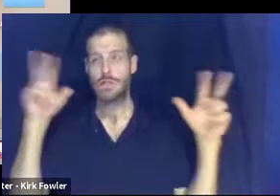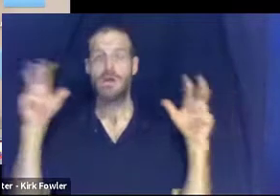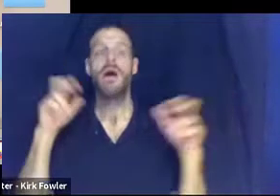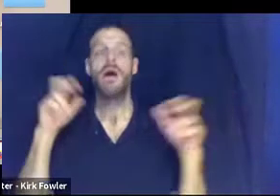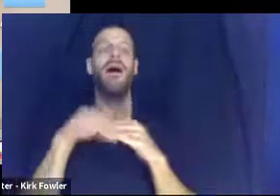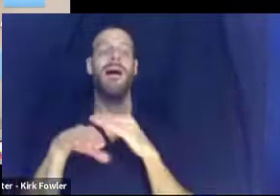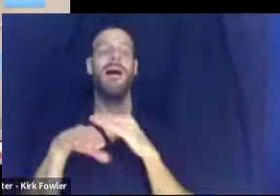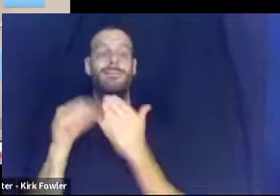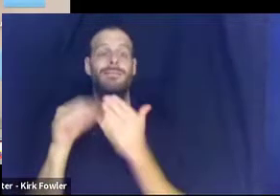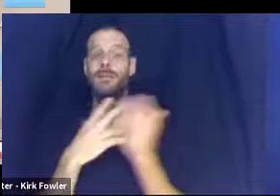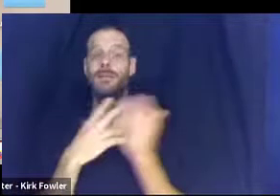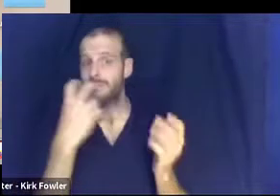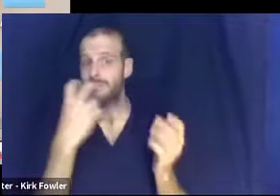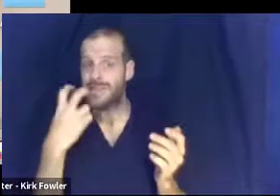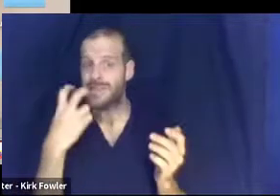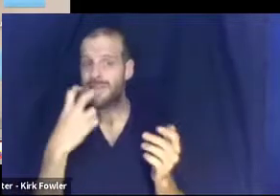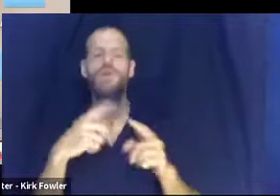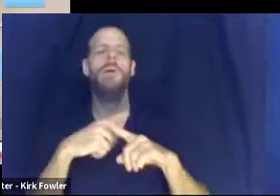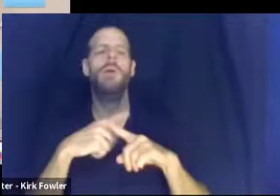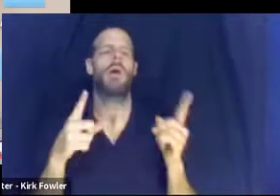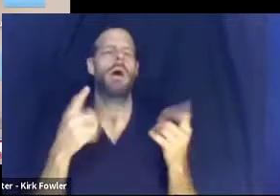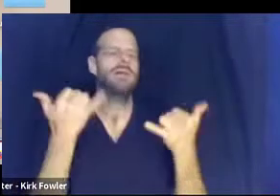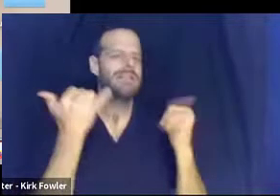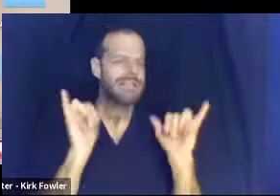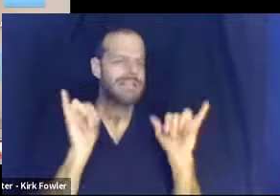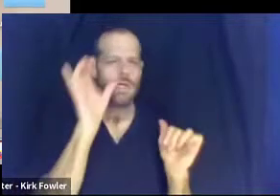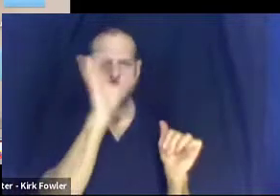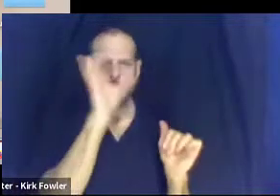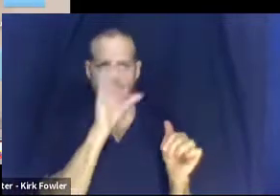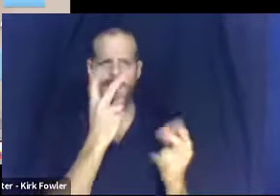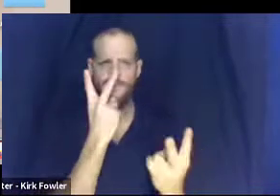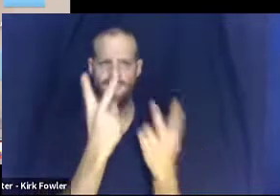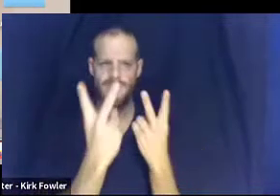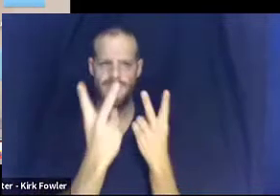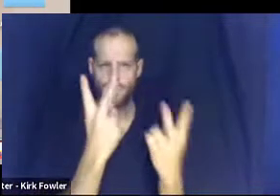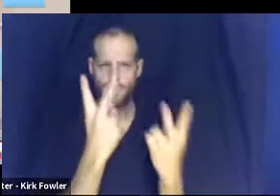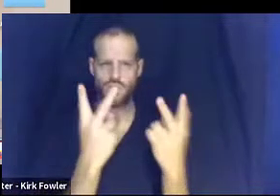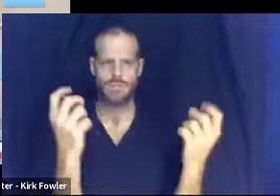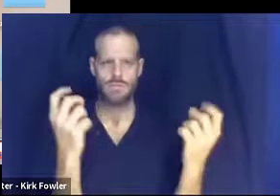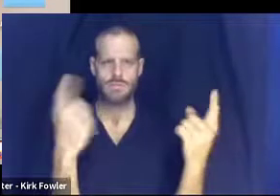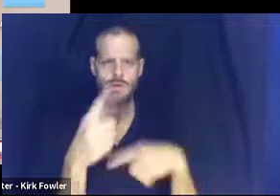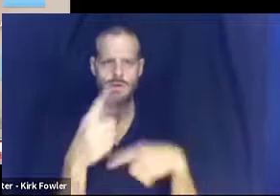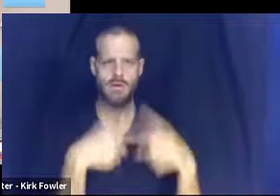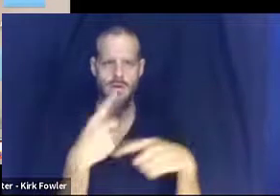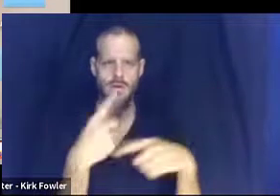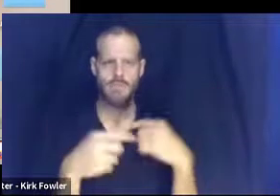but she stills looking for the sign visually and tactically. All that the speech pathologist is saying